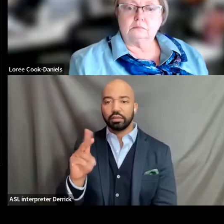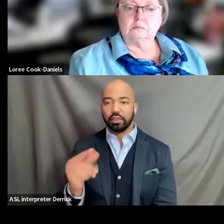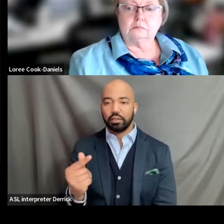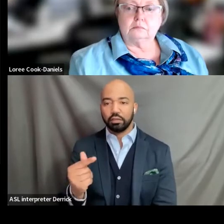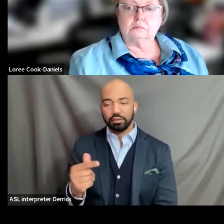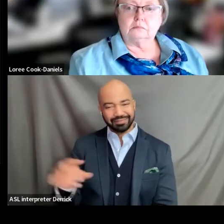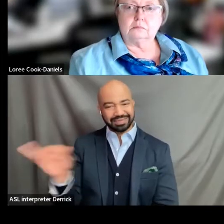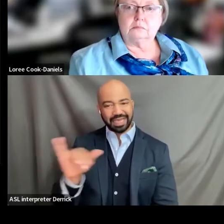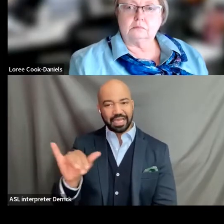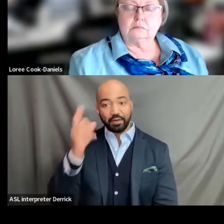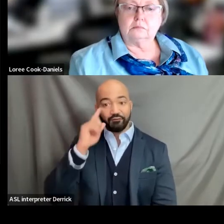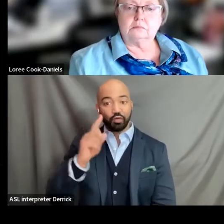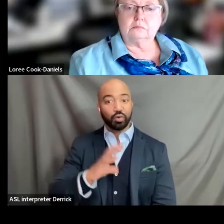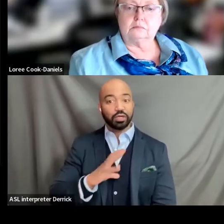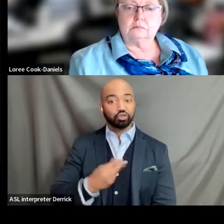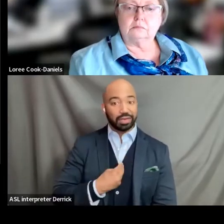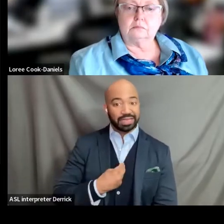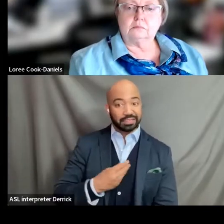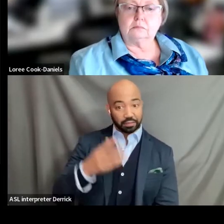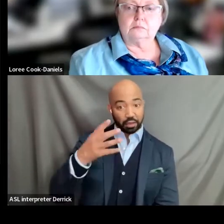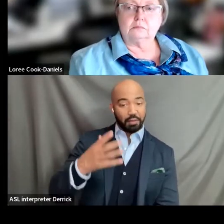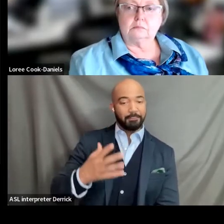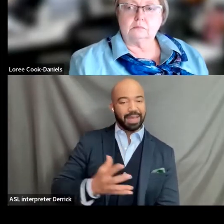For transmasculine folks and transfeminine folks.